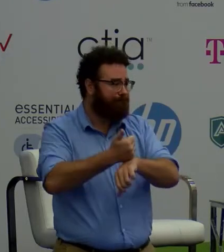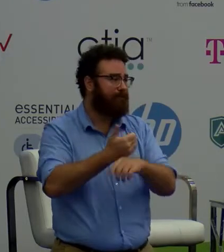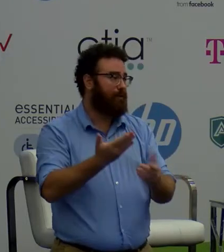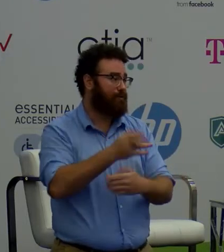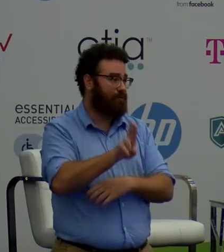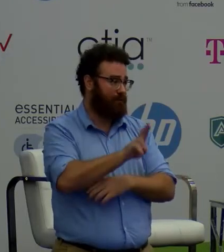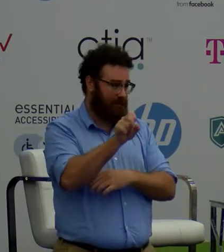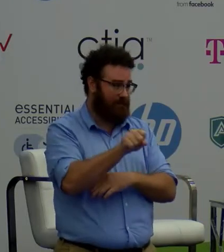place..